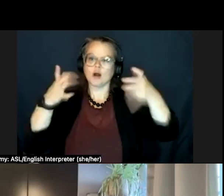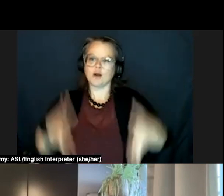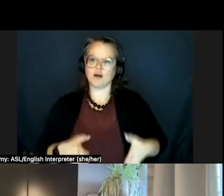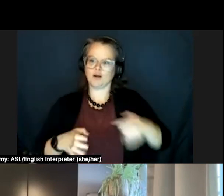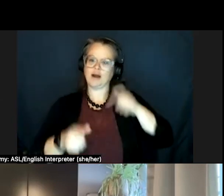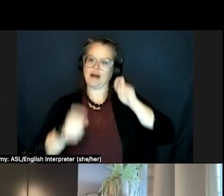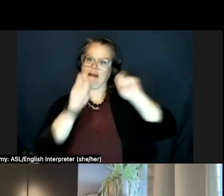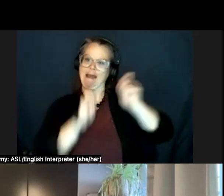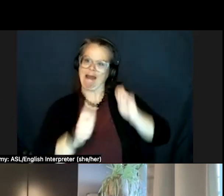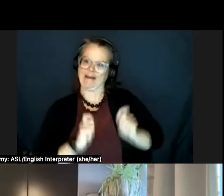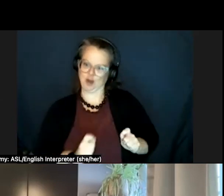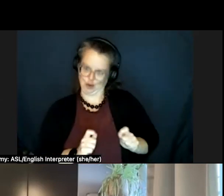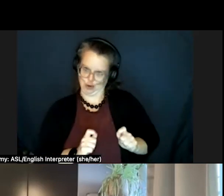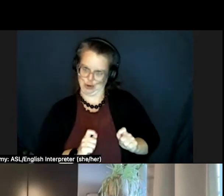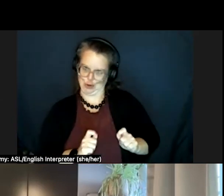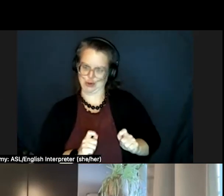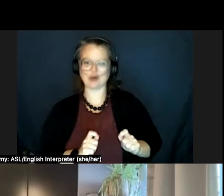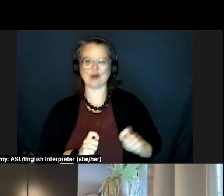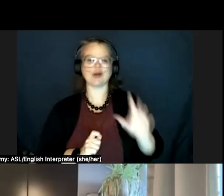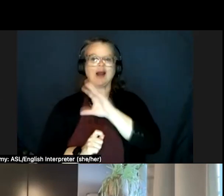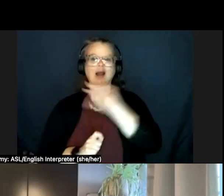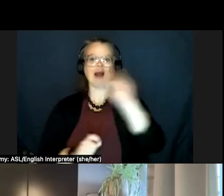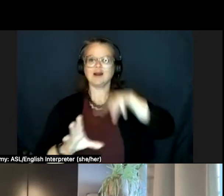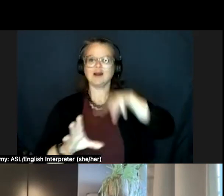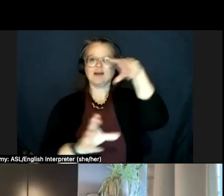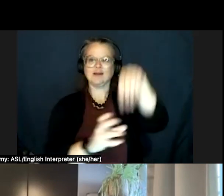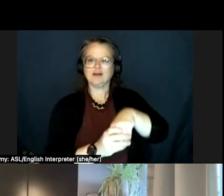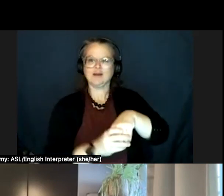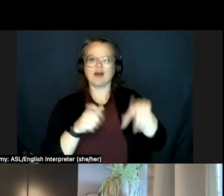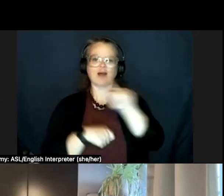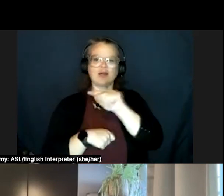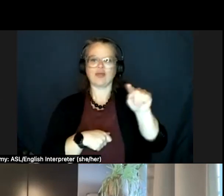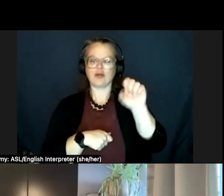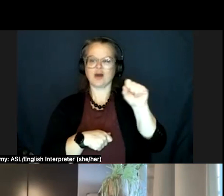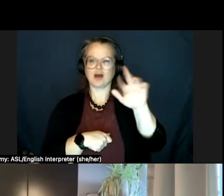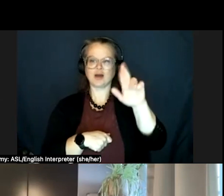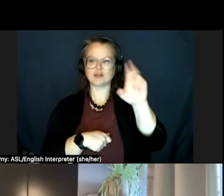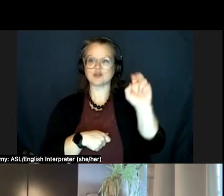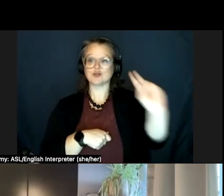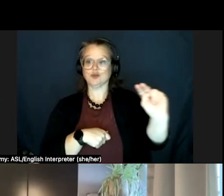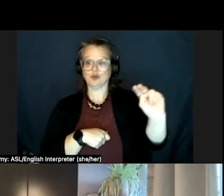executive of the Scream Literary Festival. Andrew is the author of two collections of poetry and he